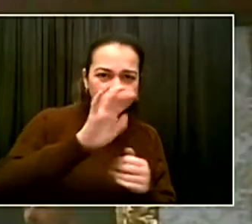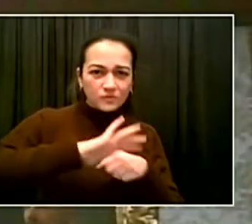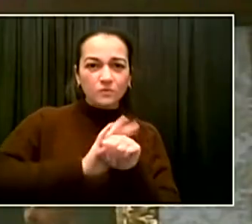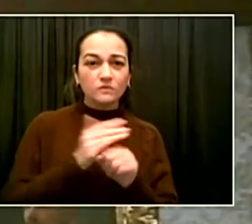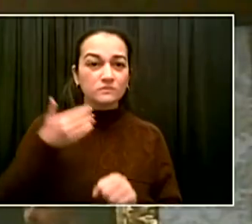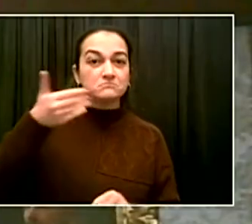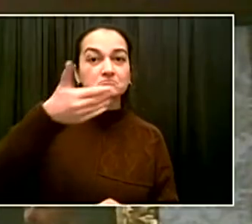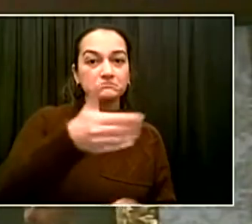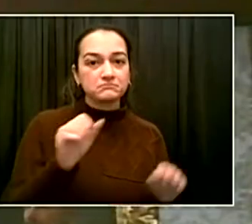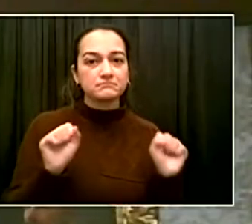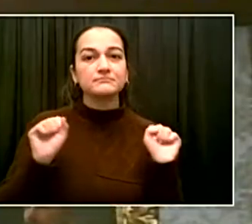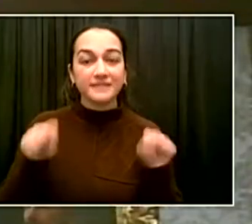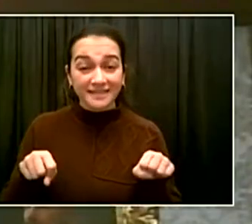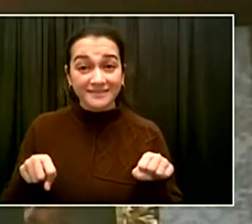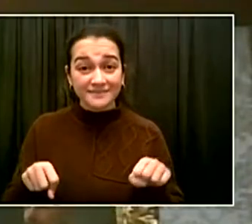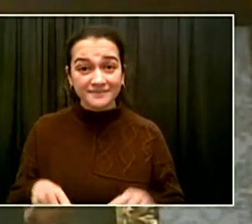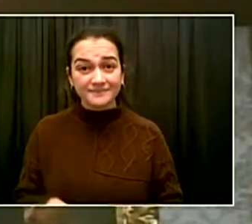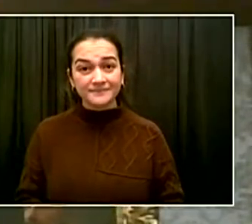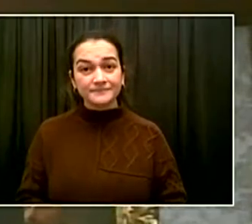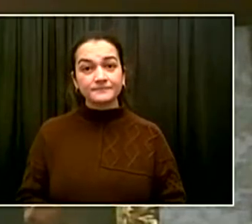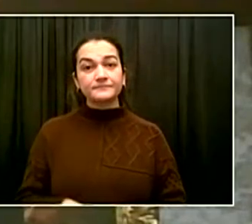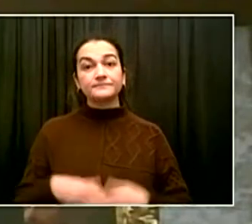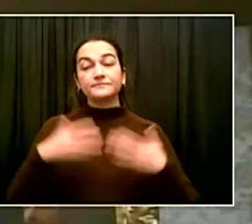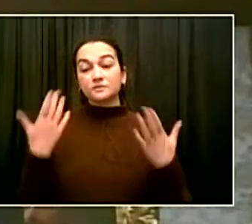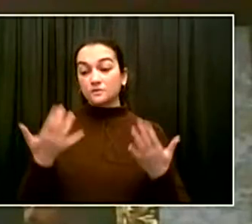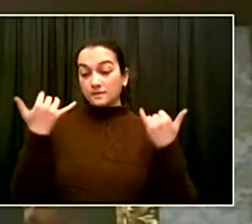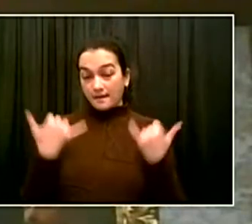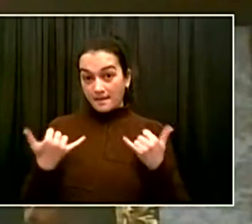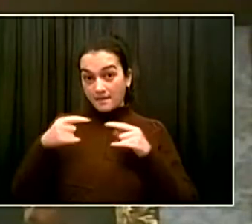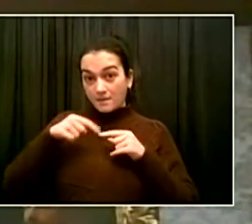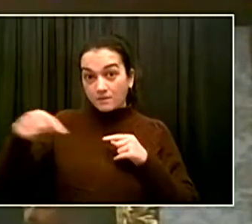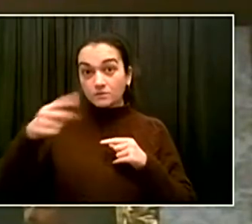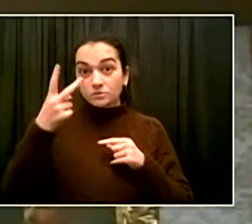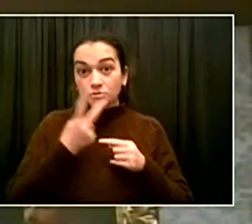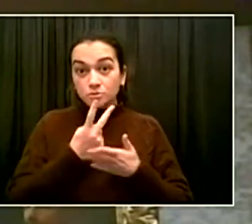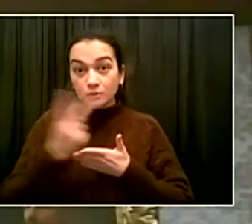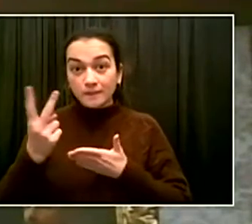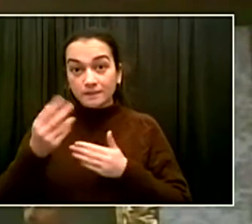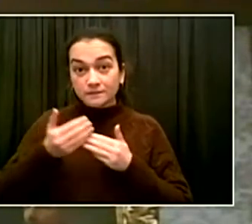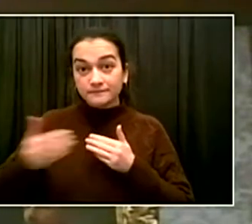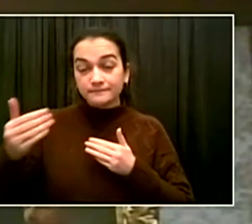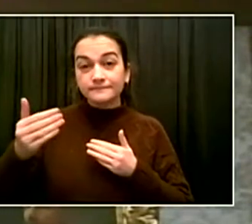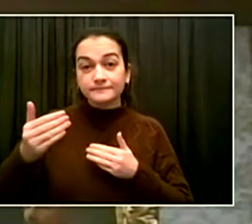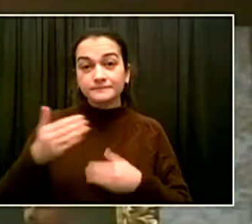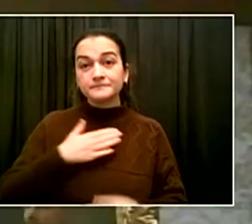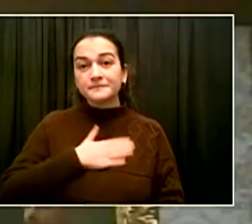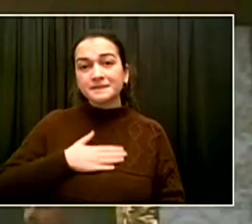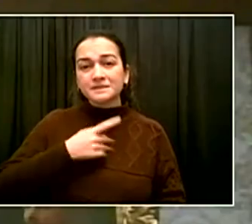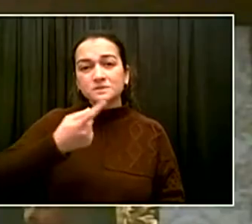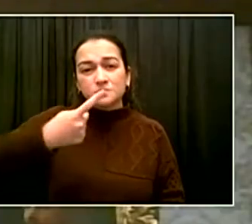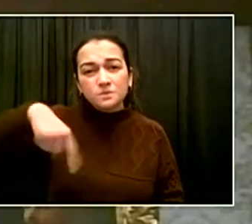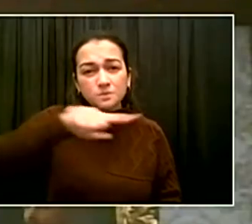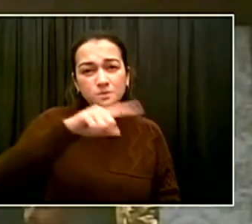THERE IS YET ANOTHER PIVOTAL